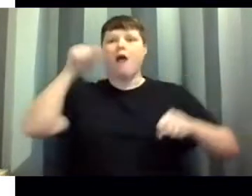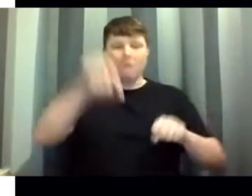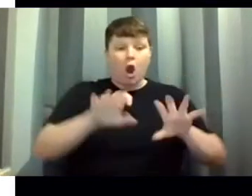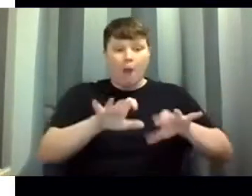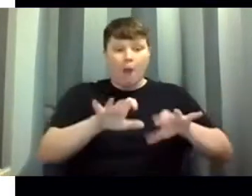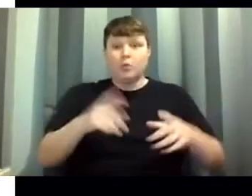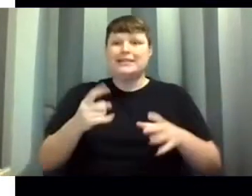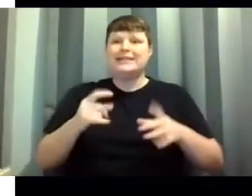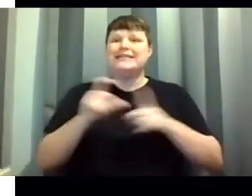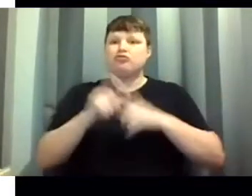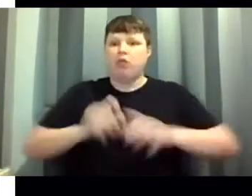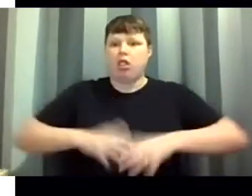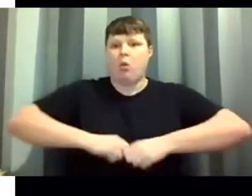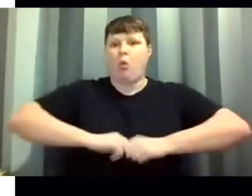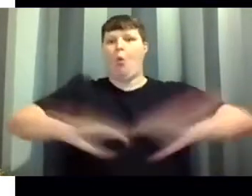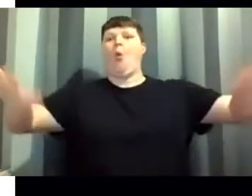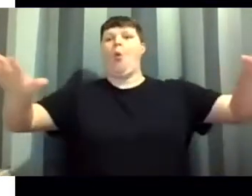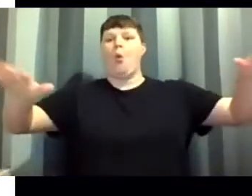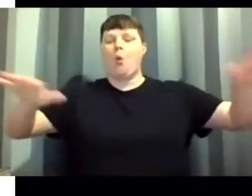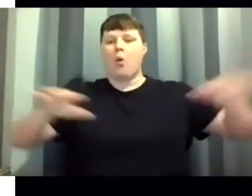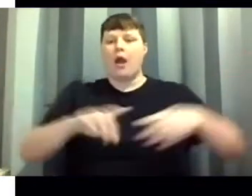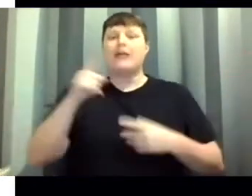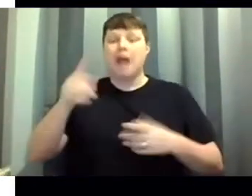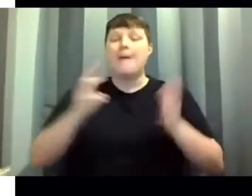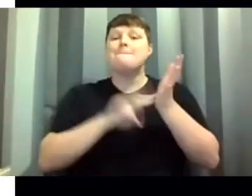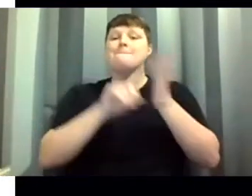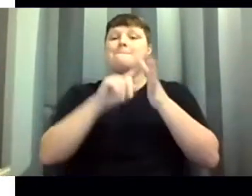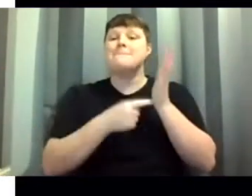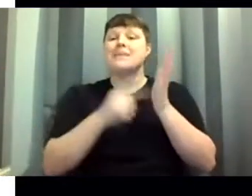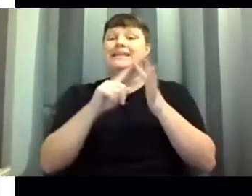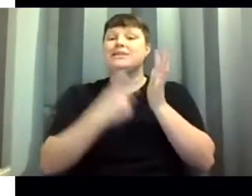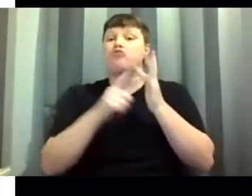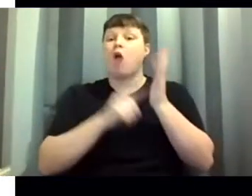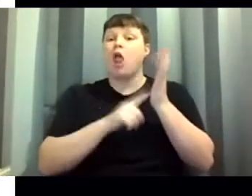Since then, meteorology has been one of the biggest users of